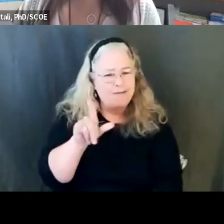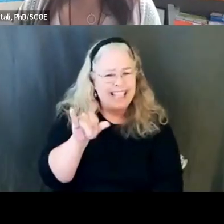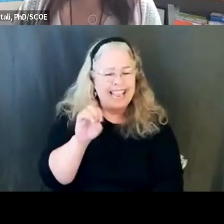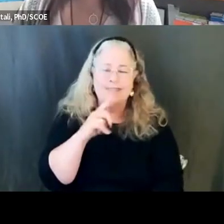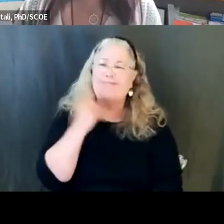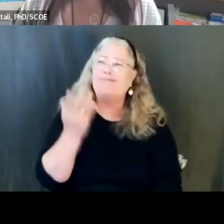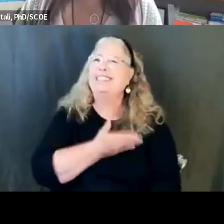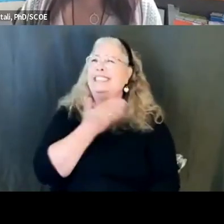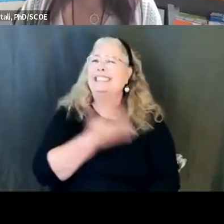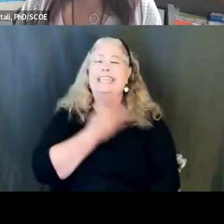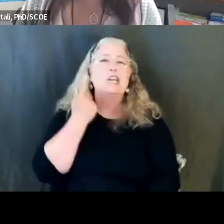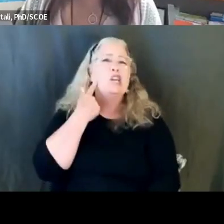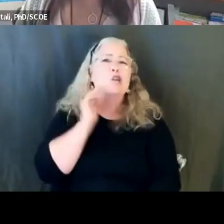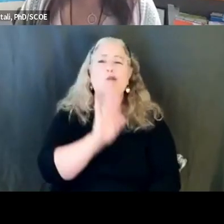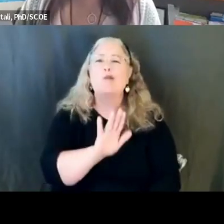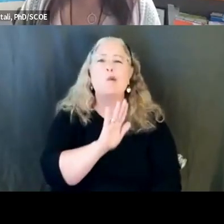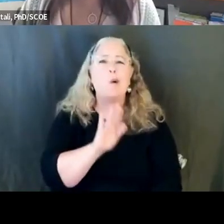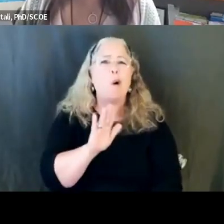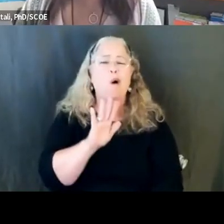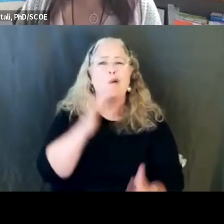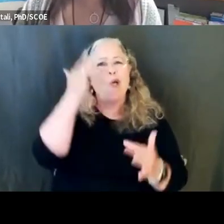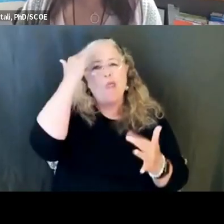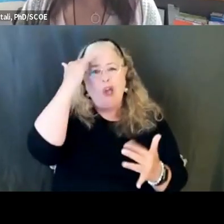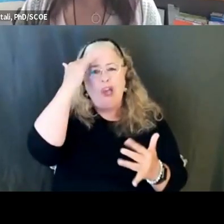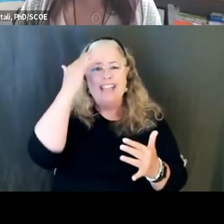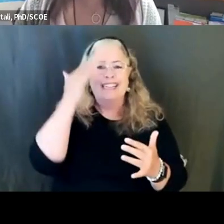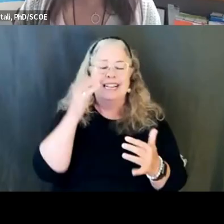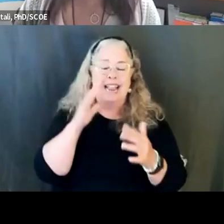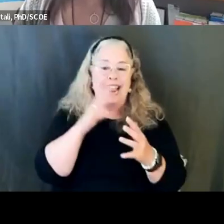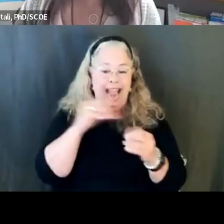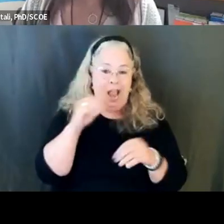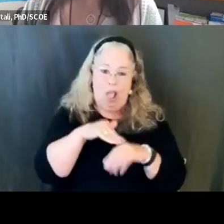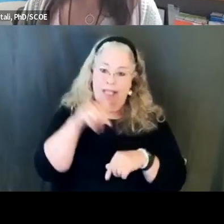to kind of hear your your what you're thinking and and especially on this topic and you're so